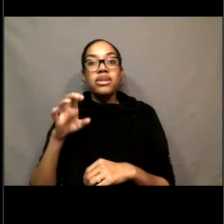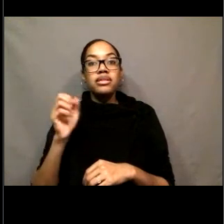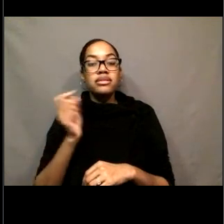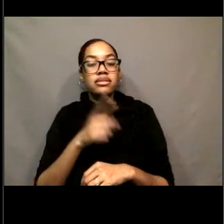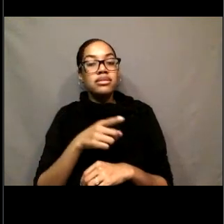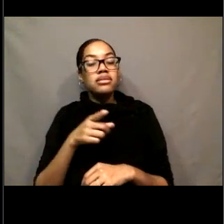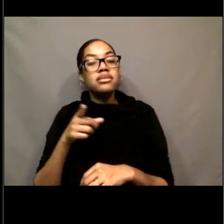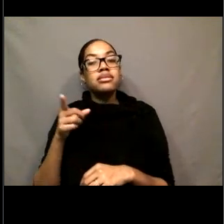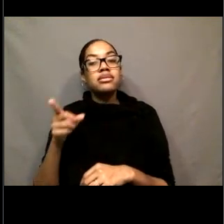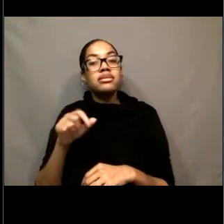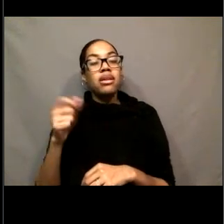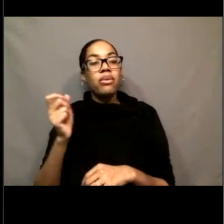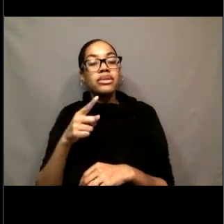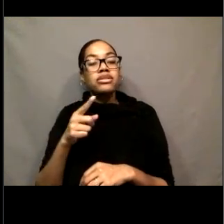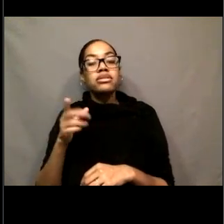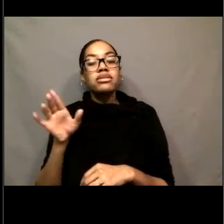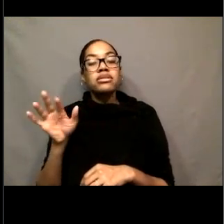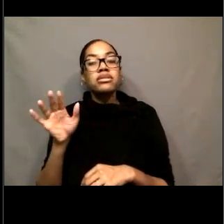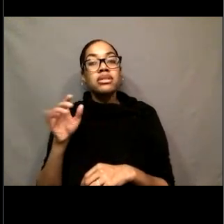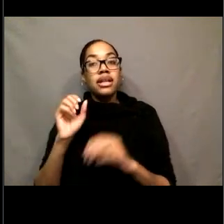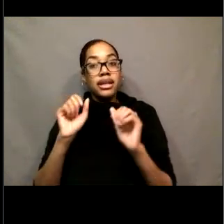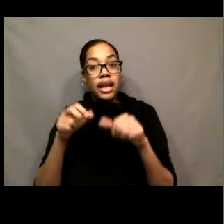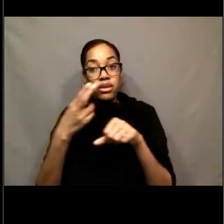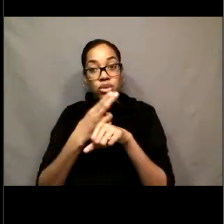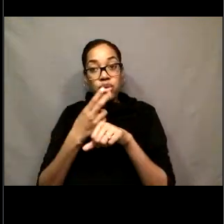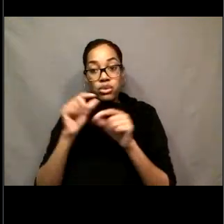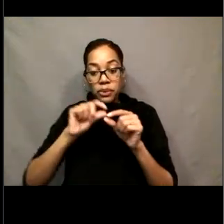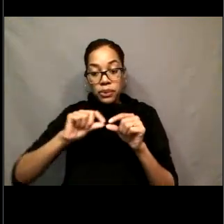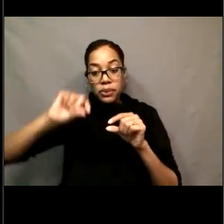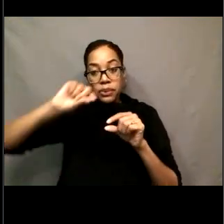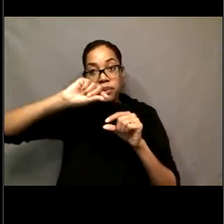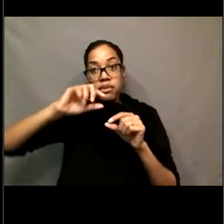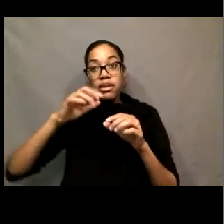can you use those rings then to age the abalone like you would with a tree?